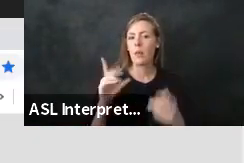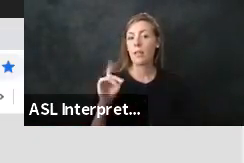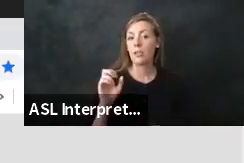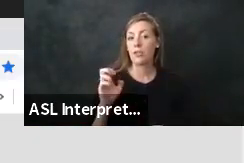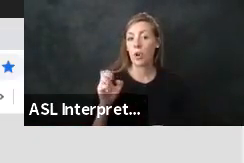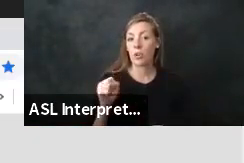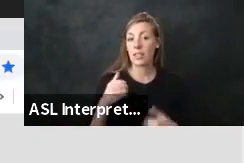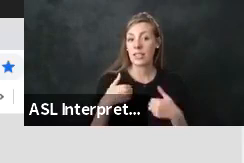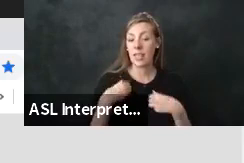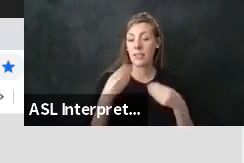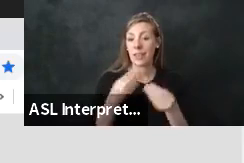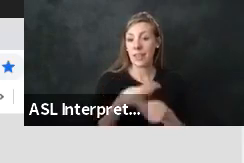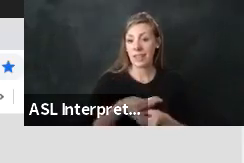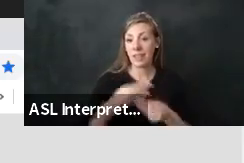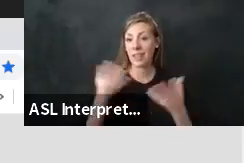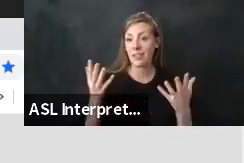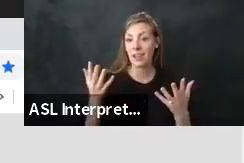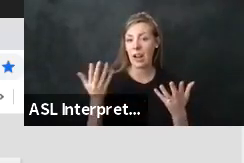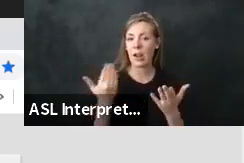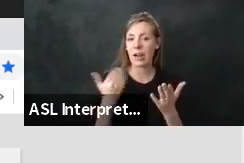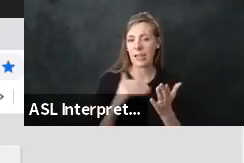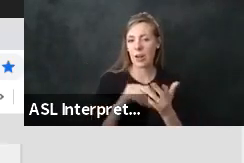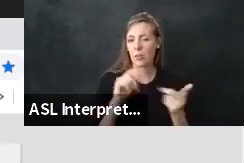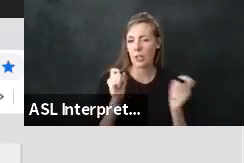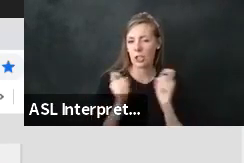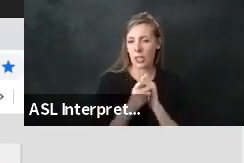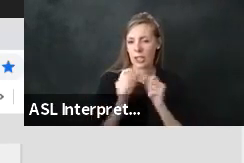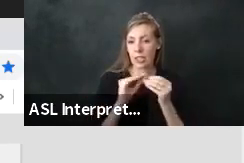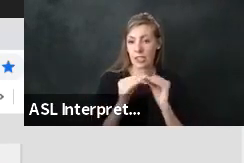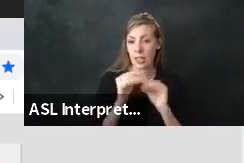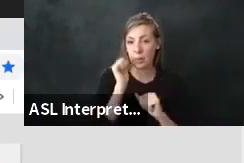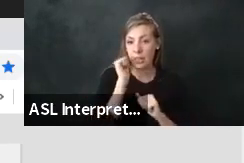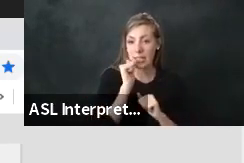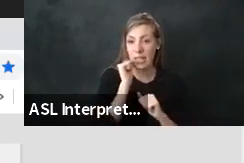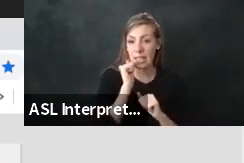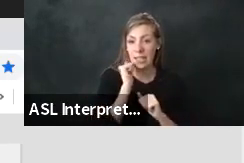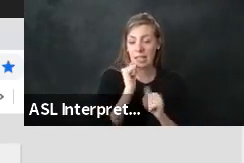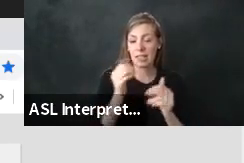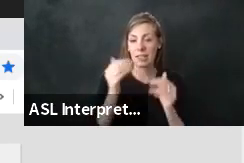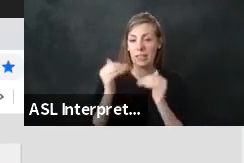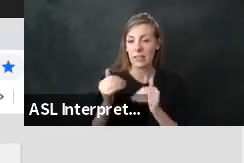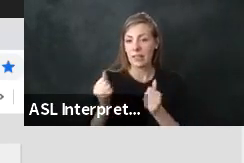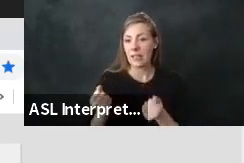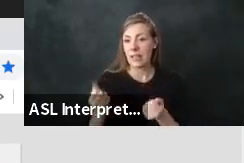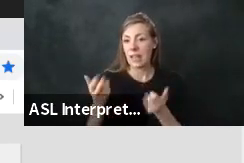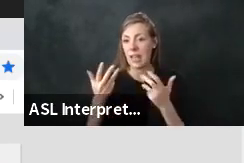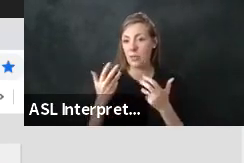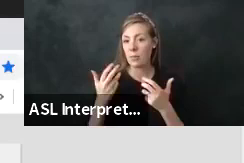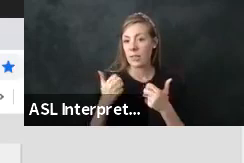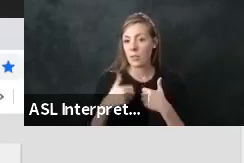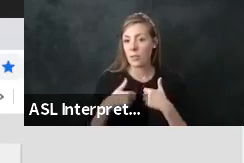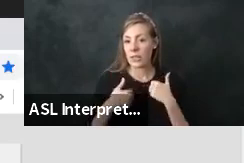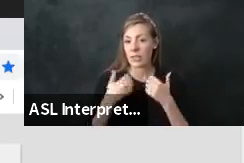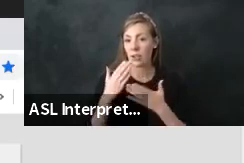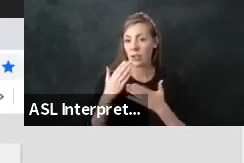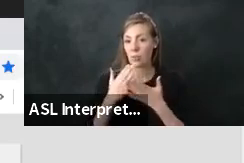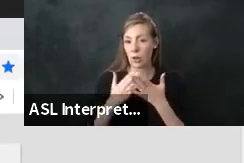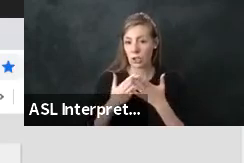administered, and again, this is updated daily. And then you can see how many residents are partially vaccinated, fully vaccinated